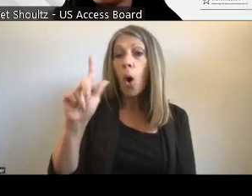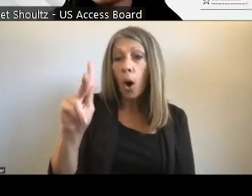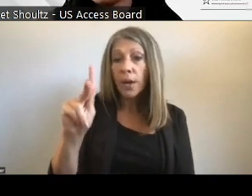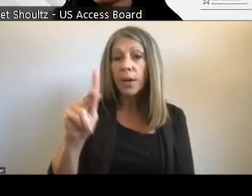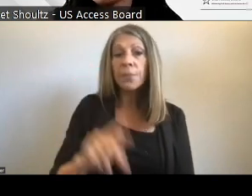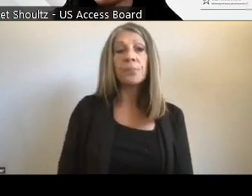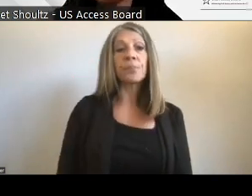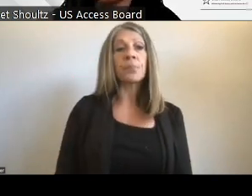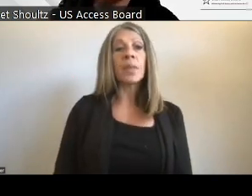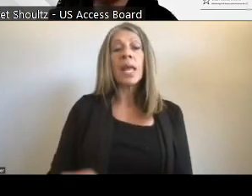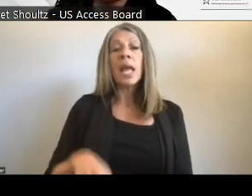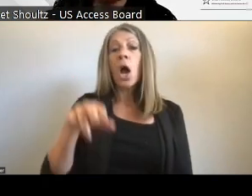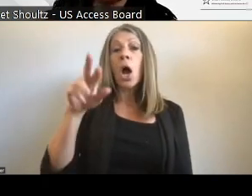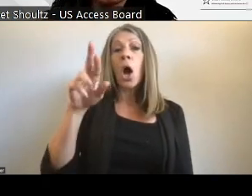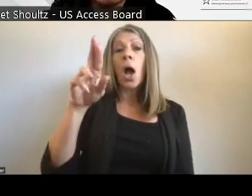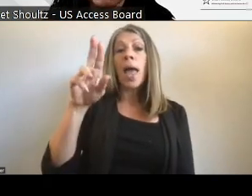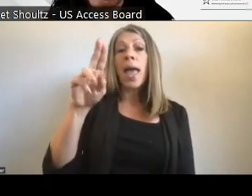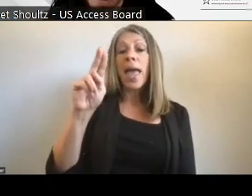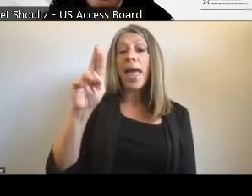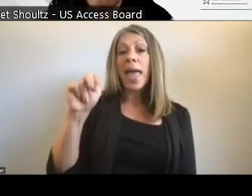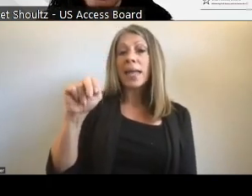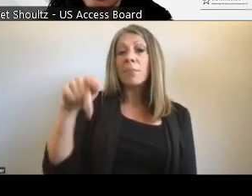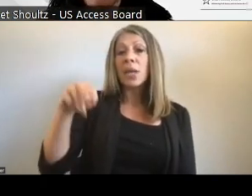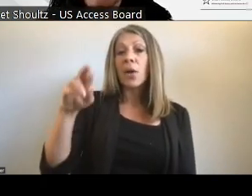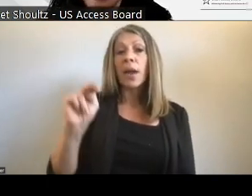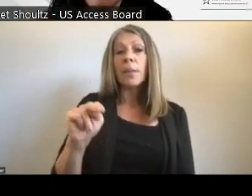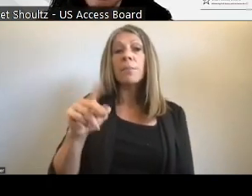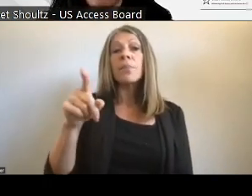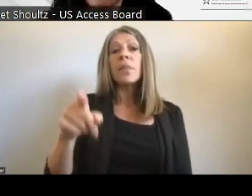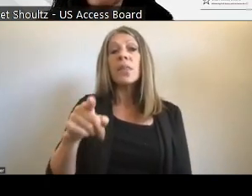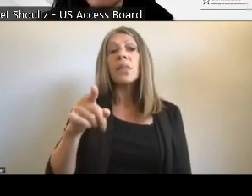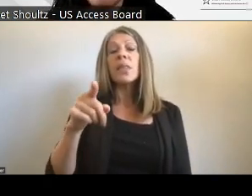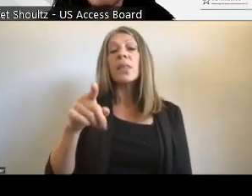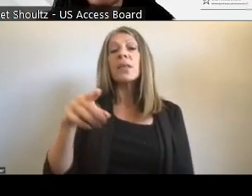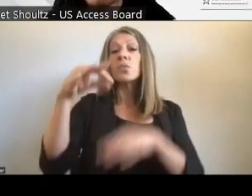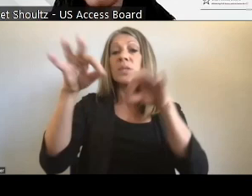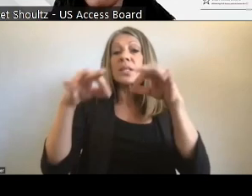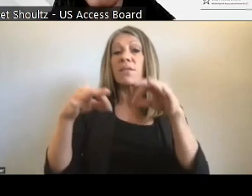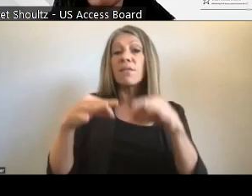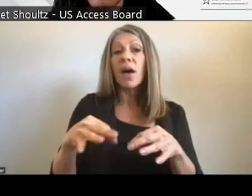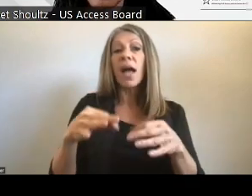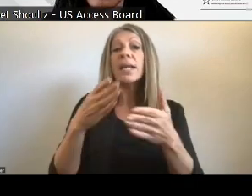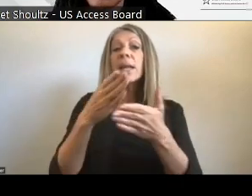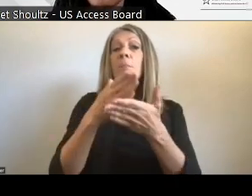In the NPRM, blended transitions, curb ramps and, ramps were defined in part by their